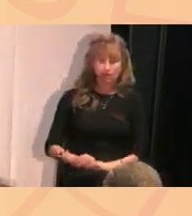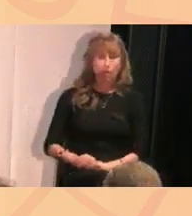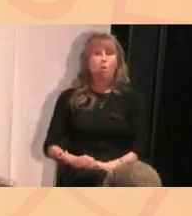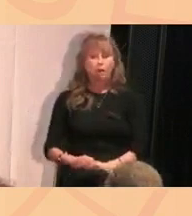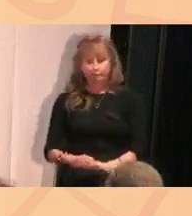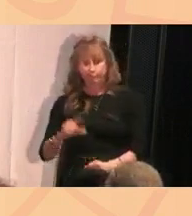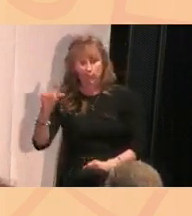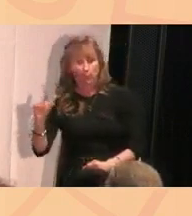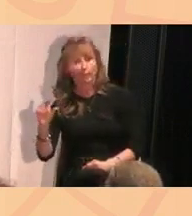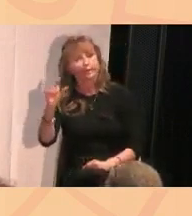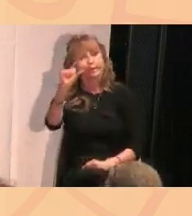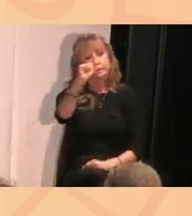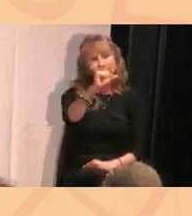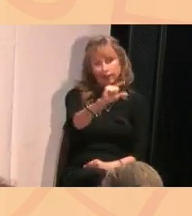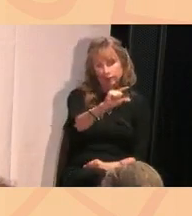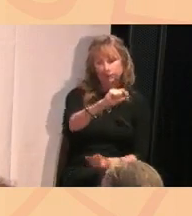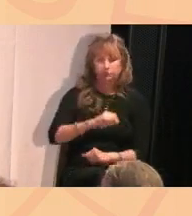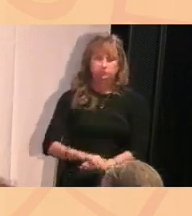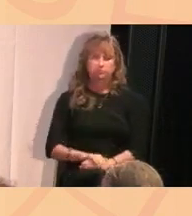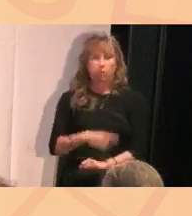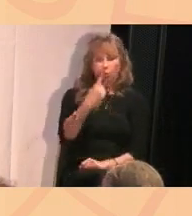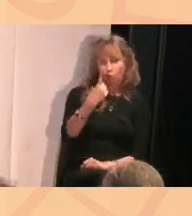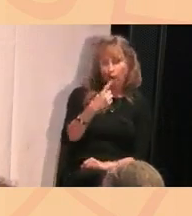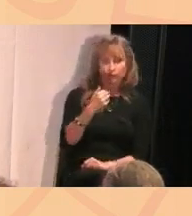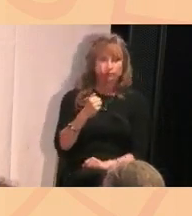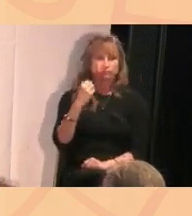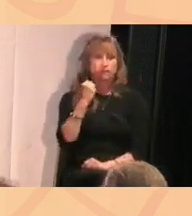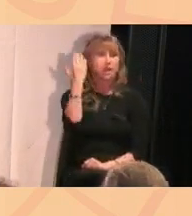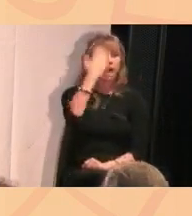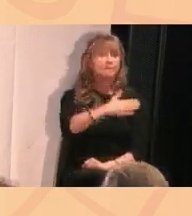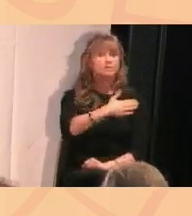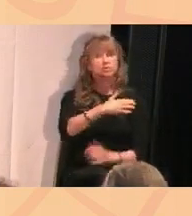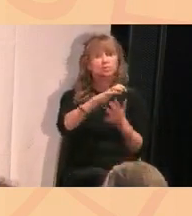we're boycotting these happenings. So they weren't going to have anything.